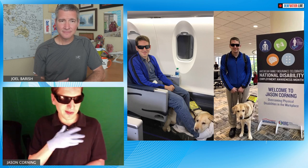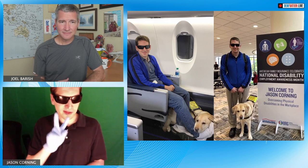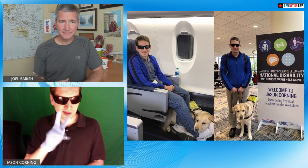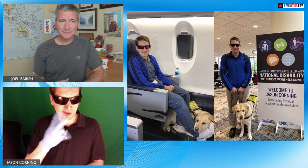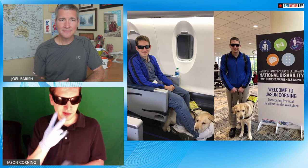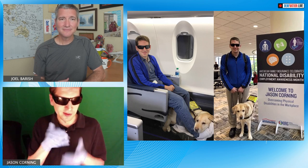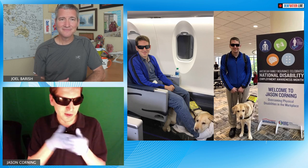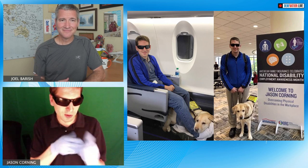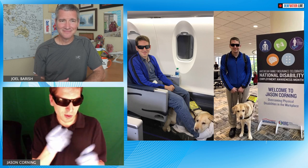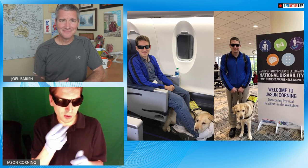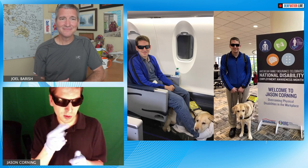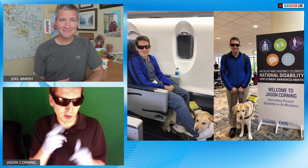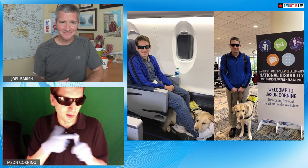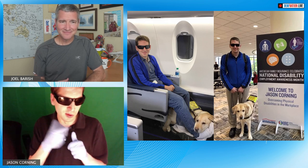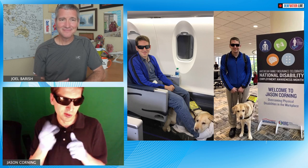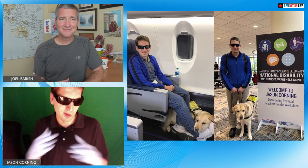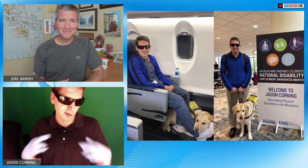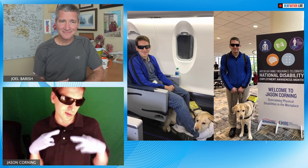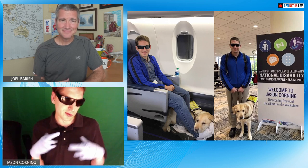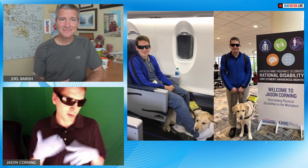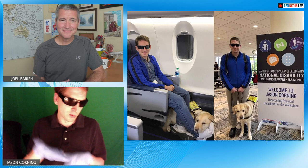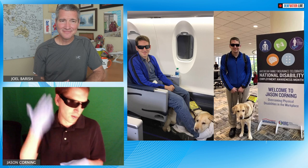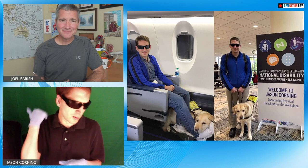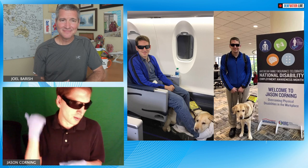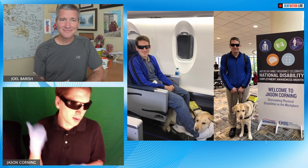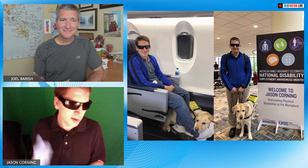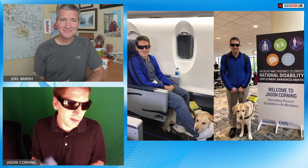Niko is my 2nd dog, my first dog retired a long time ago